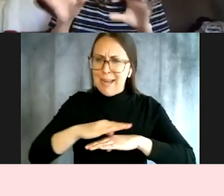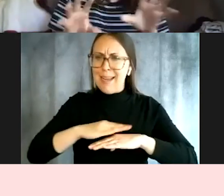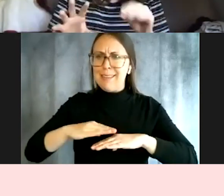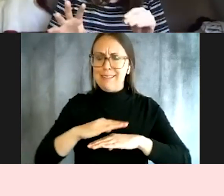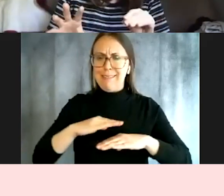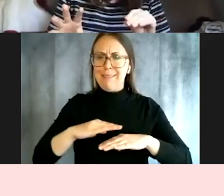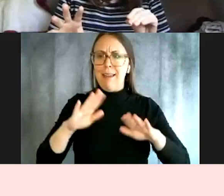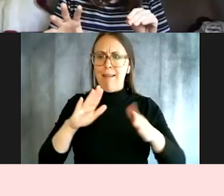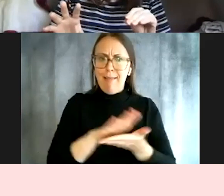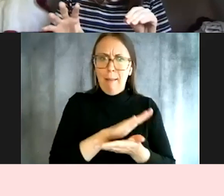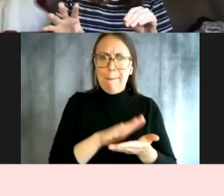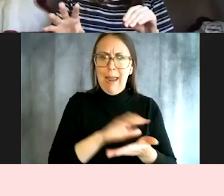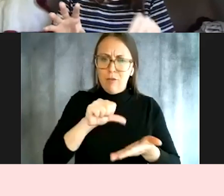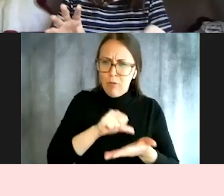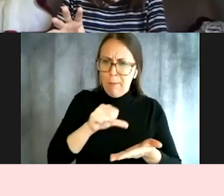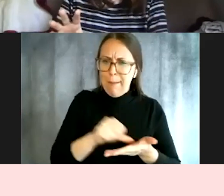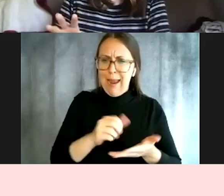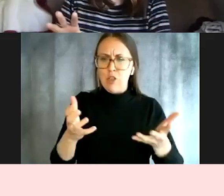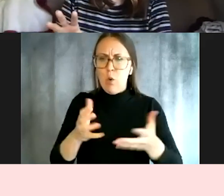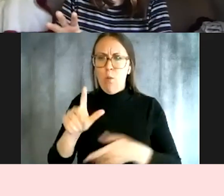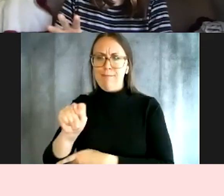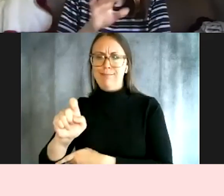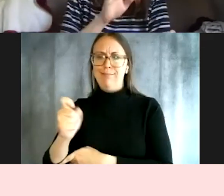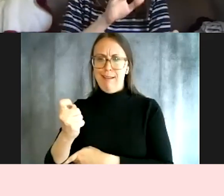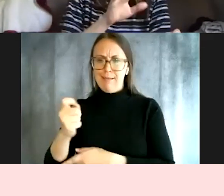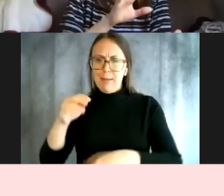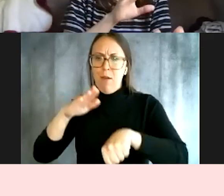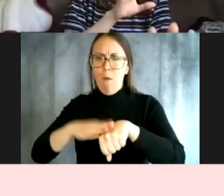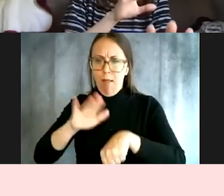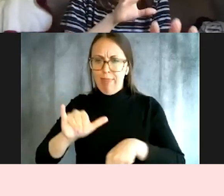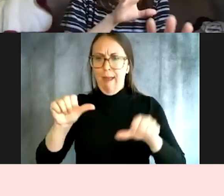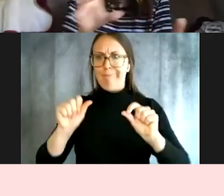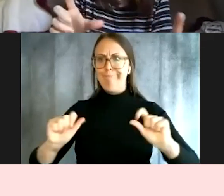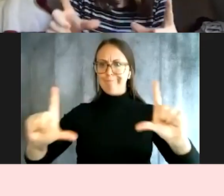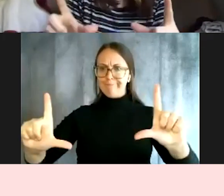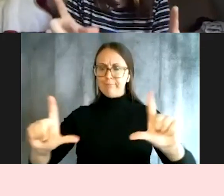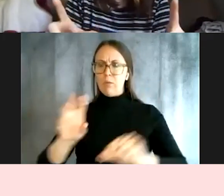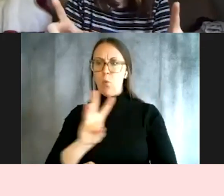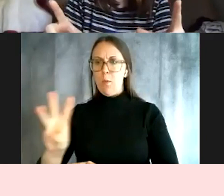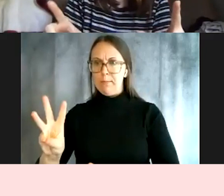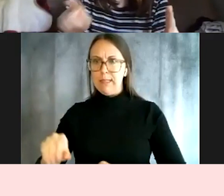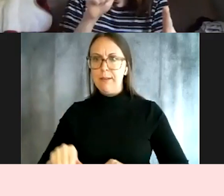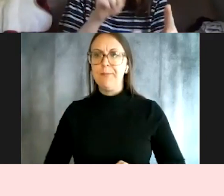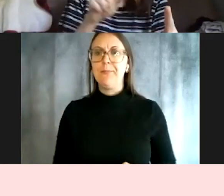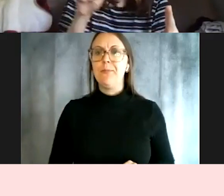the text that might go there. Basic click-through prototypes are just those wireframes so that you